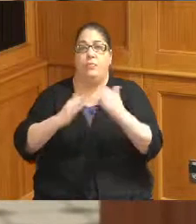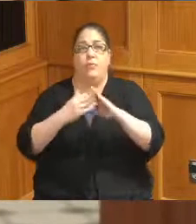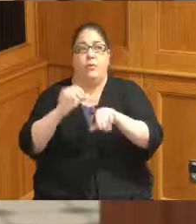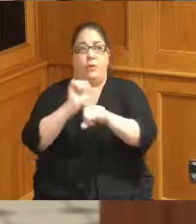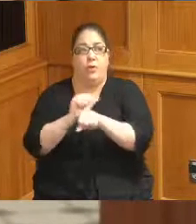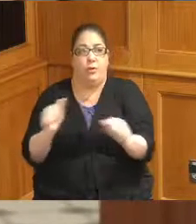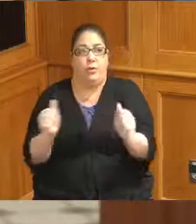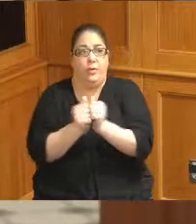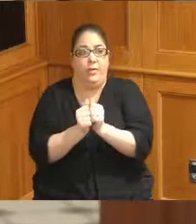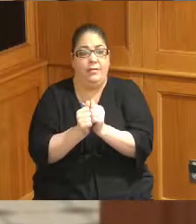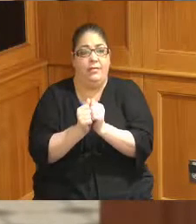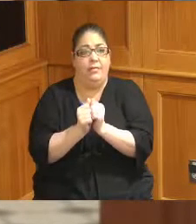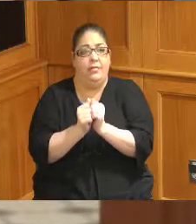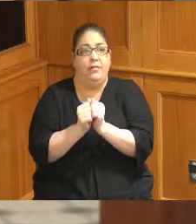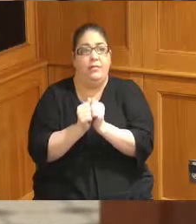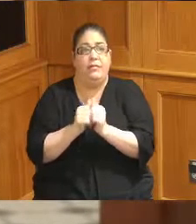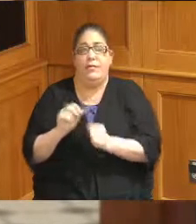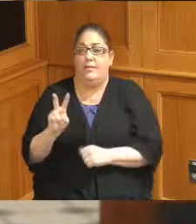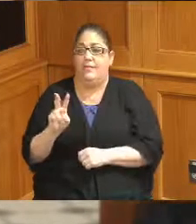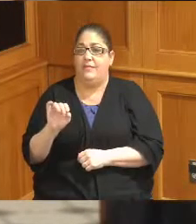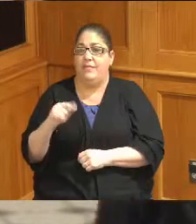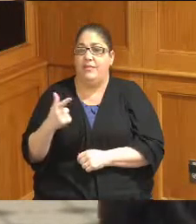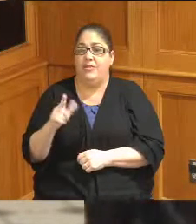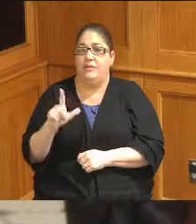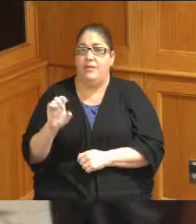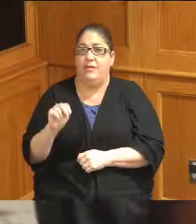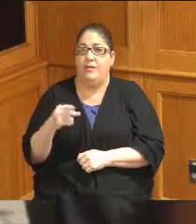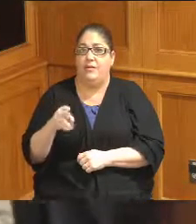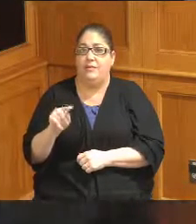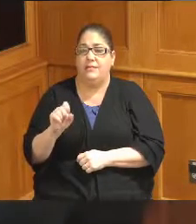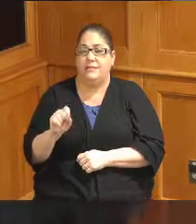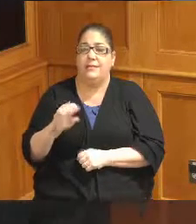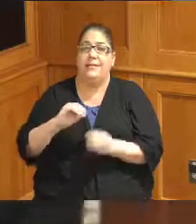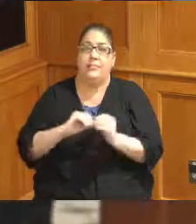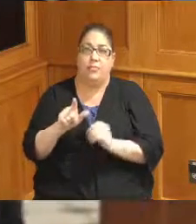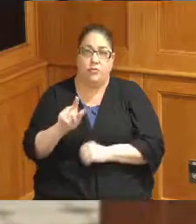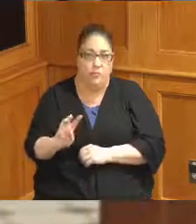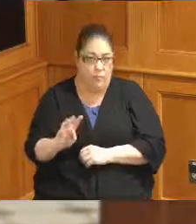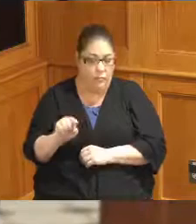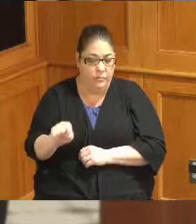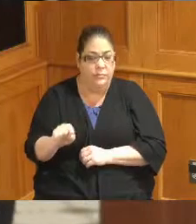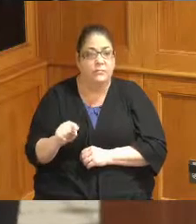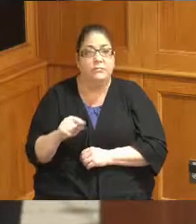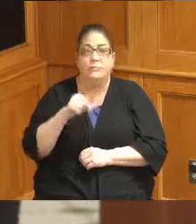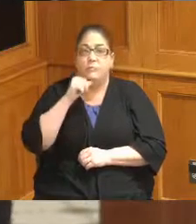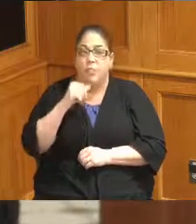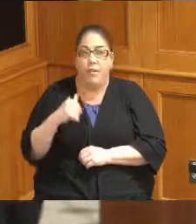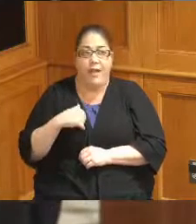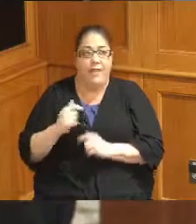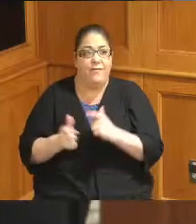the city of the village of Lincoln Heights being that 24th now they do not have a large amount of